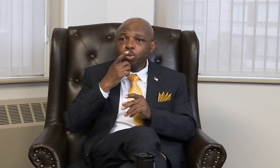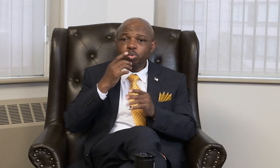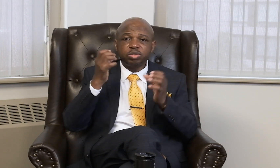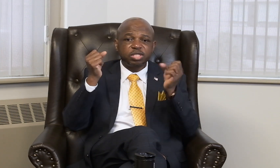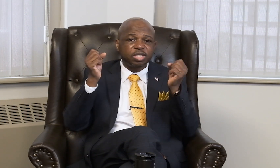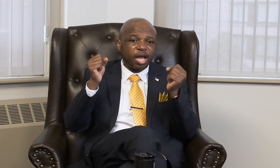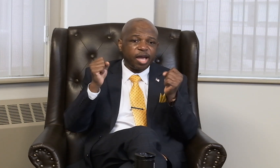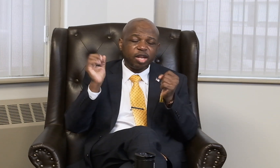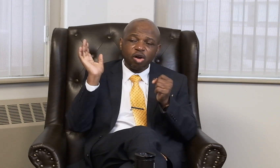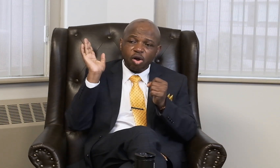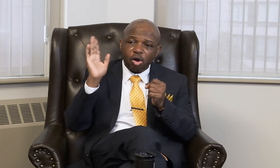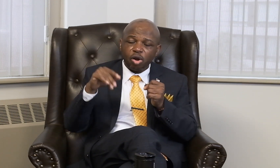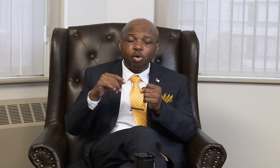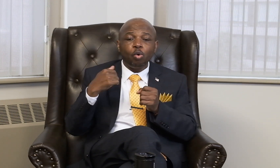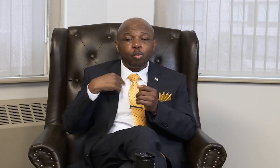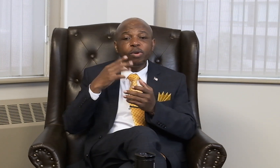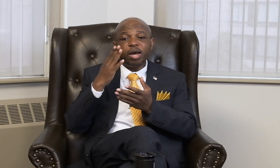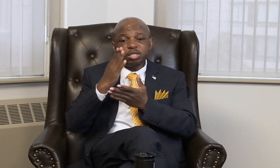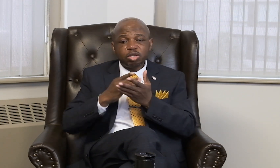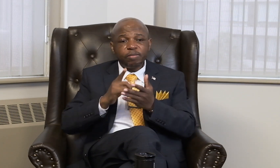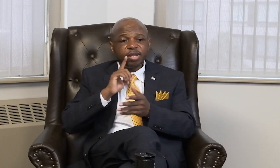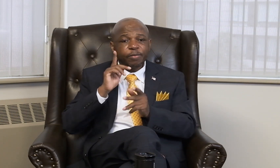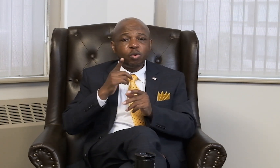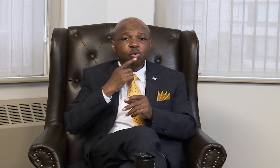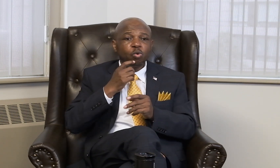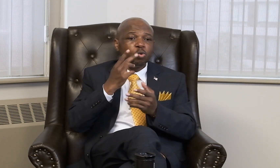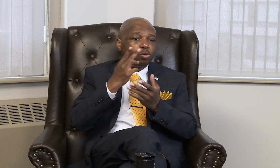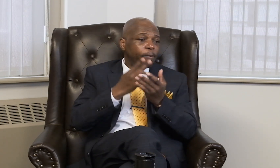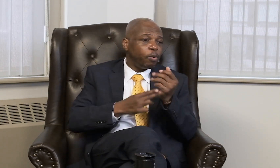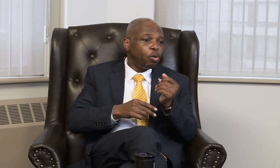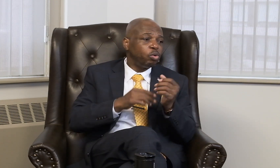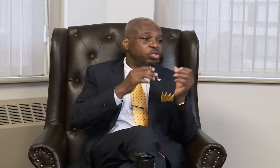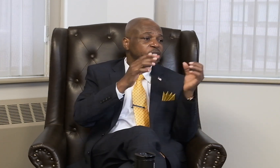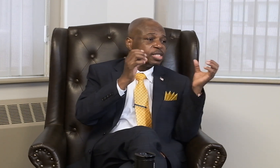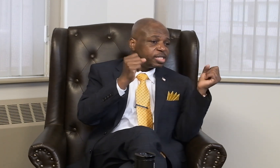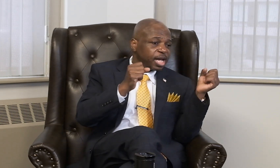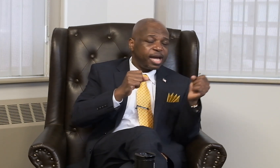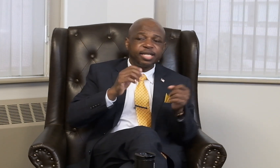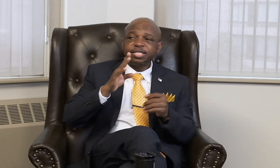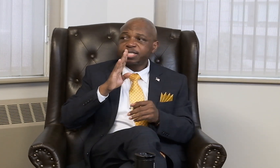signed language and use spoken English; and we have people who use only American Sign Language.